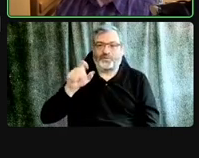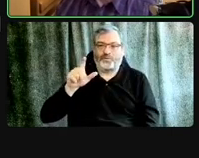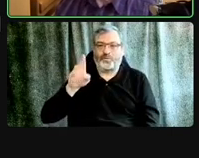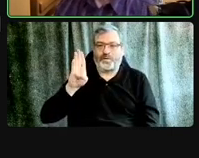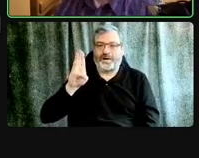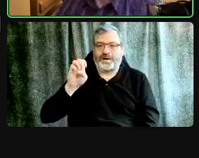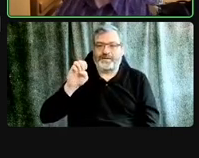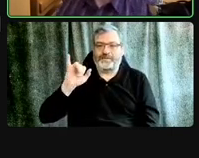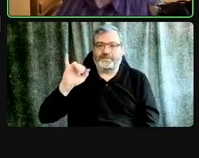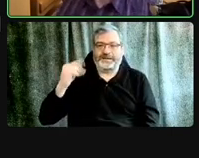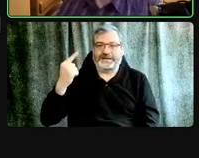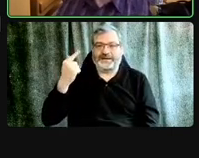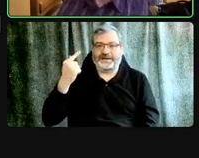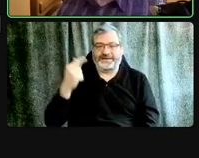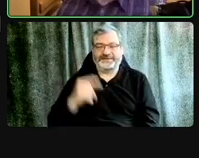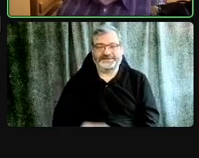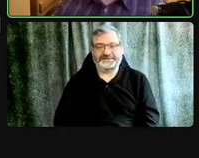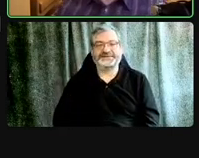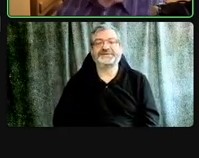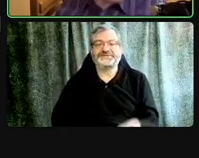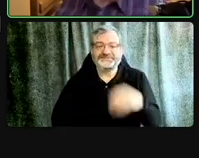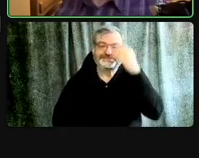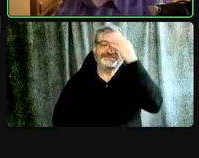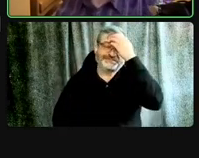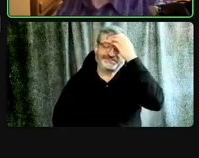This work for me has looked all kinds of different ways.